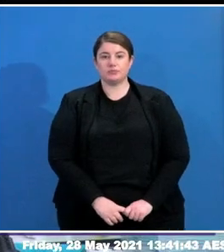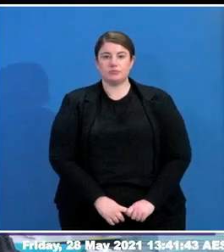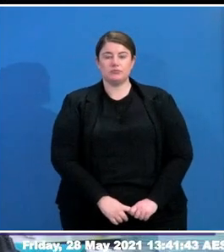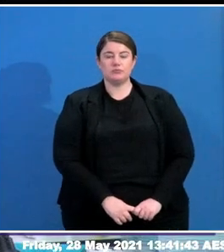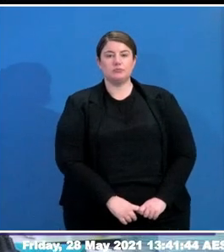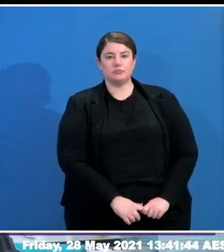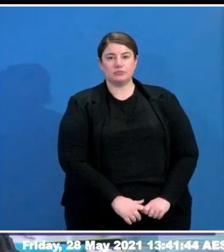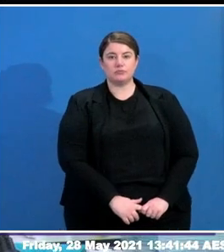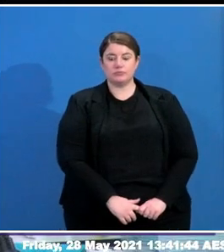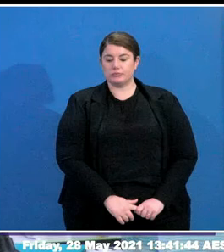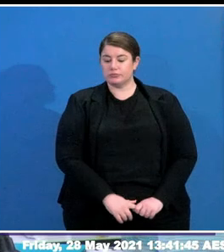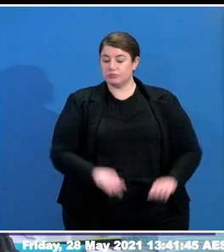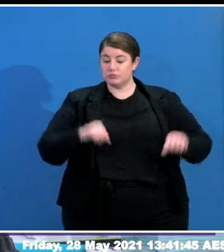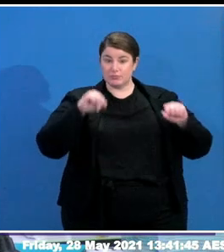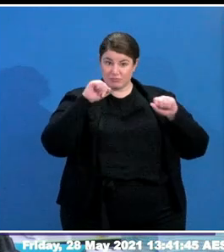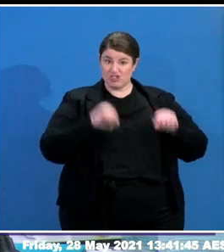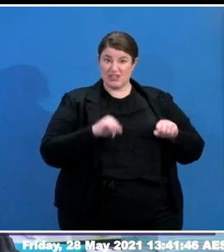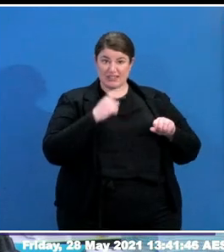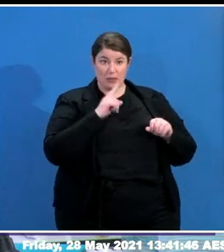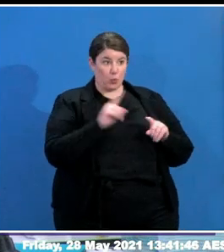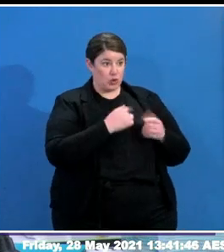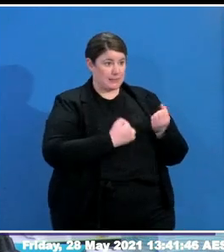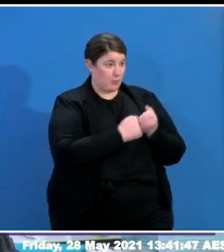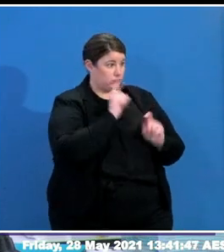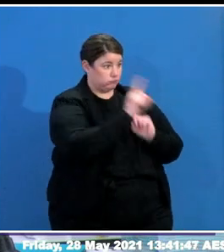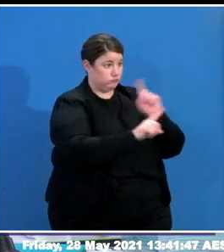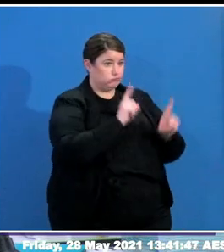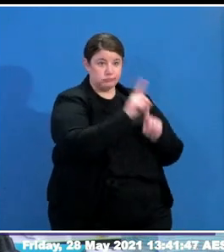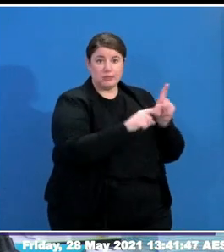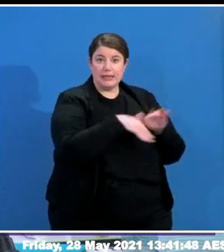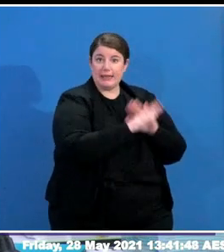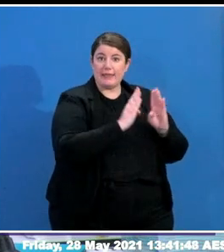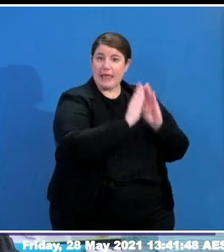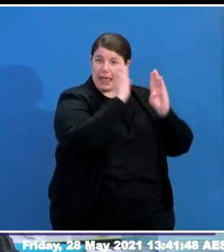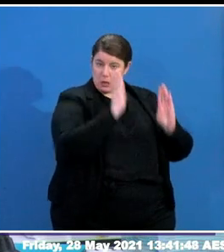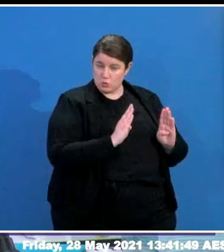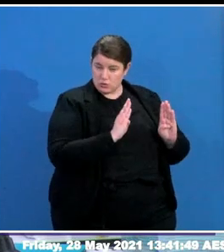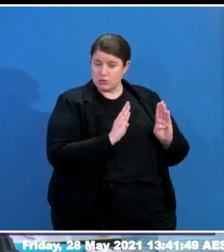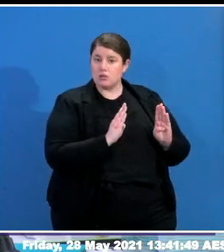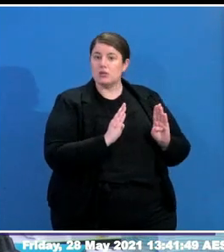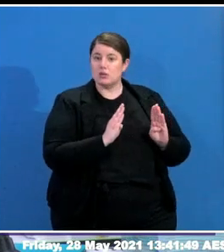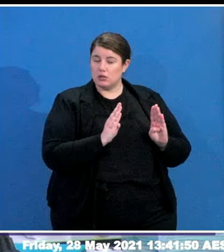The supports that are provided in this way are